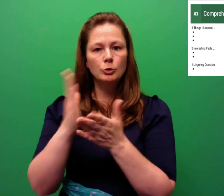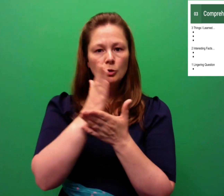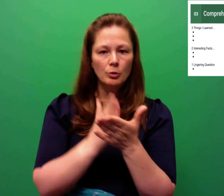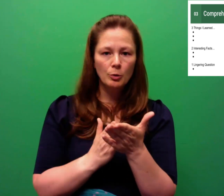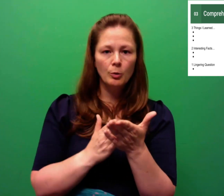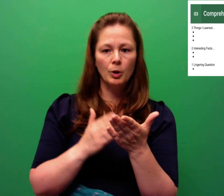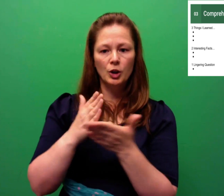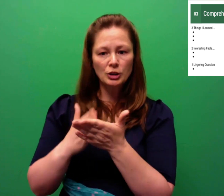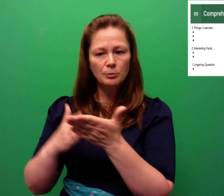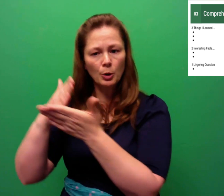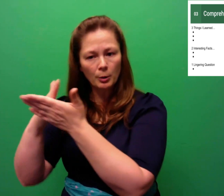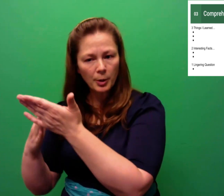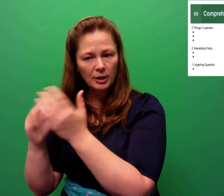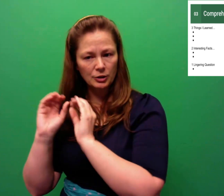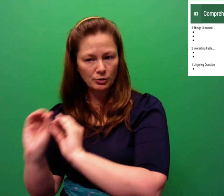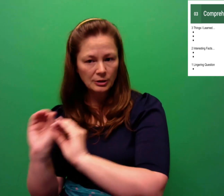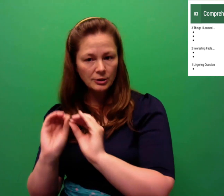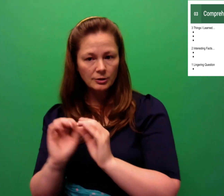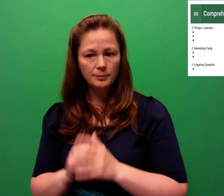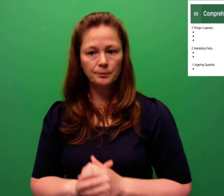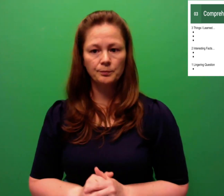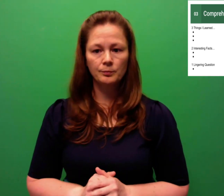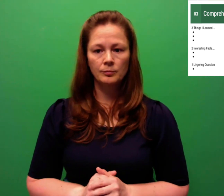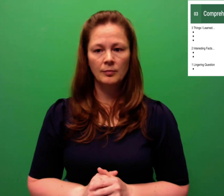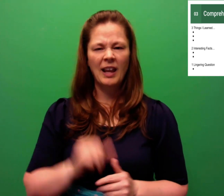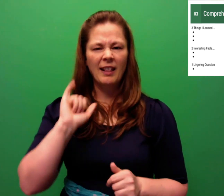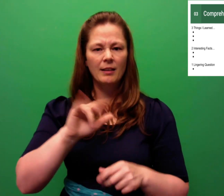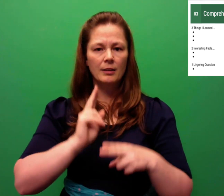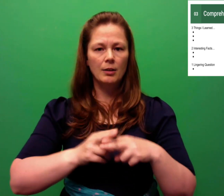information into smaller elements.